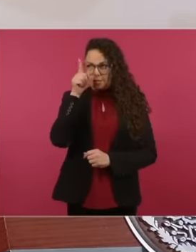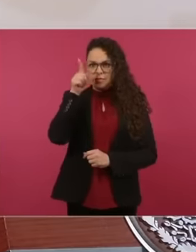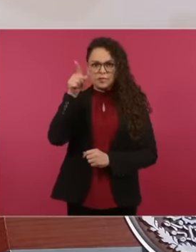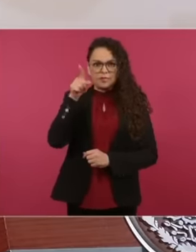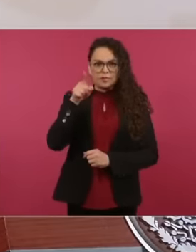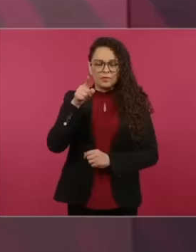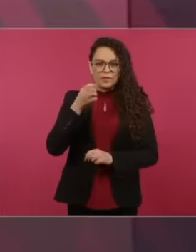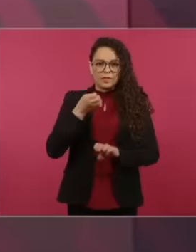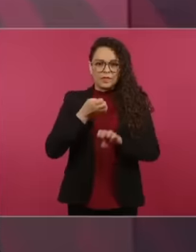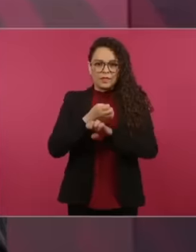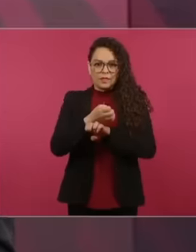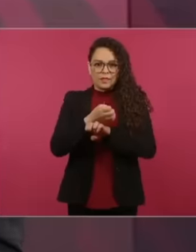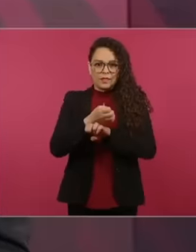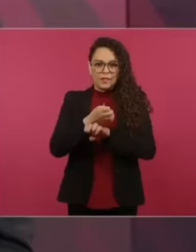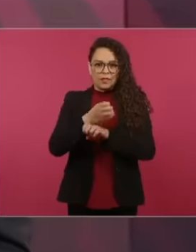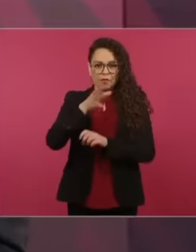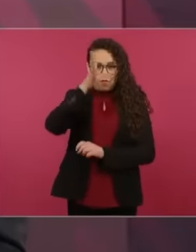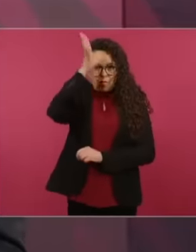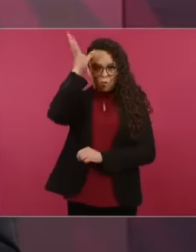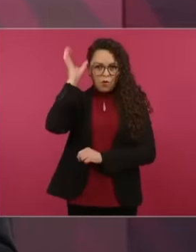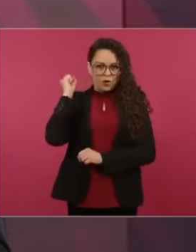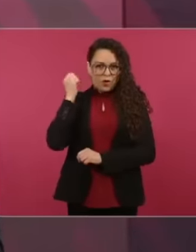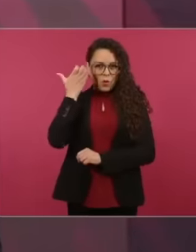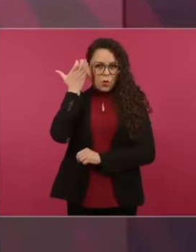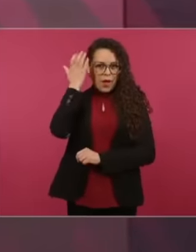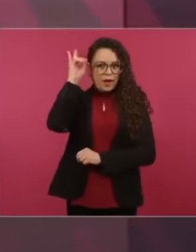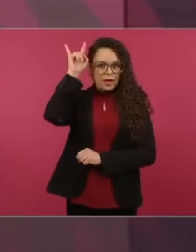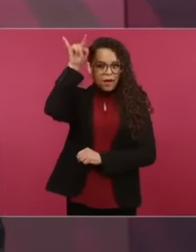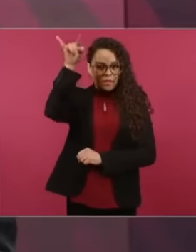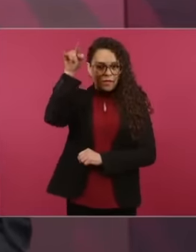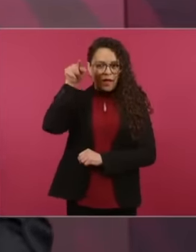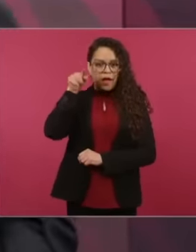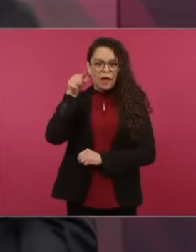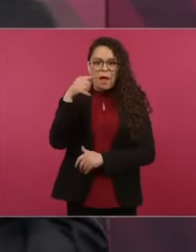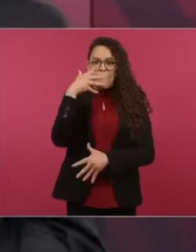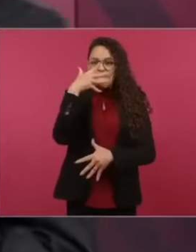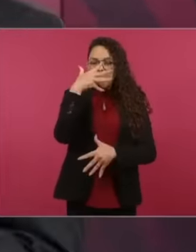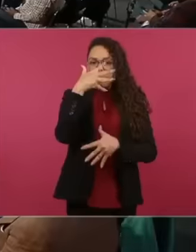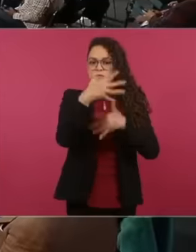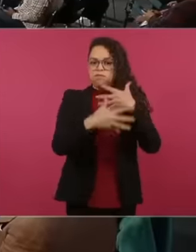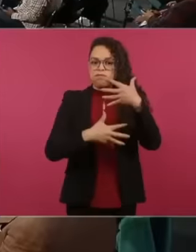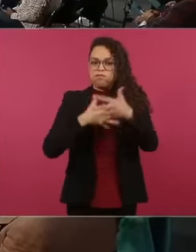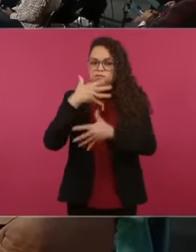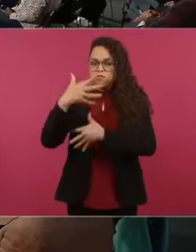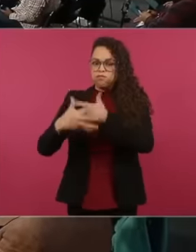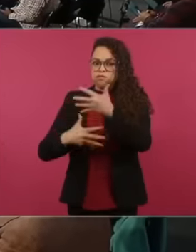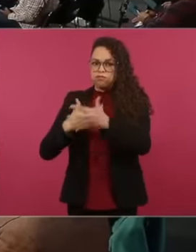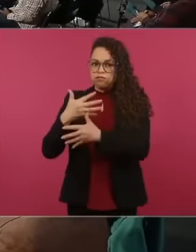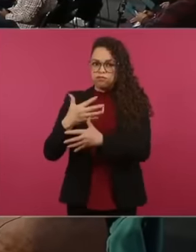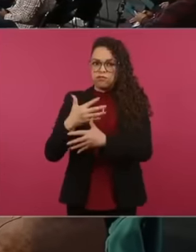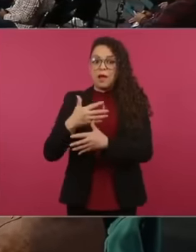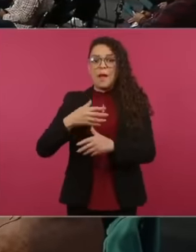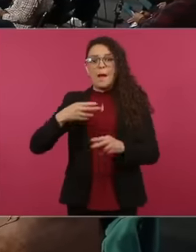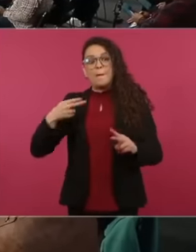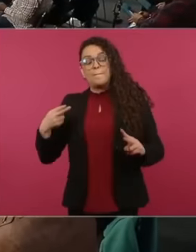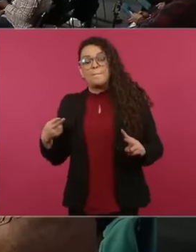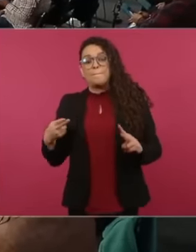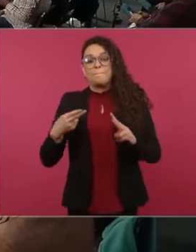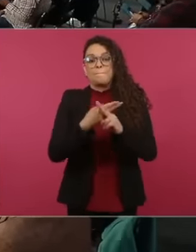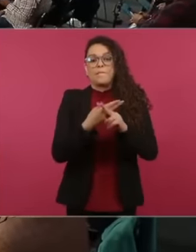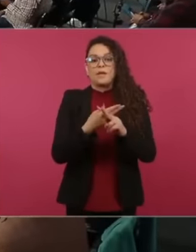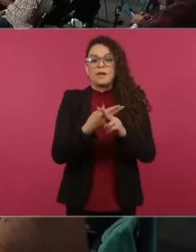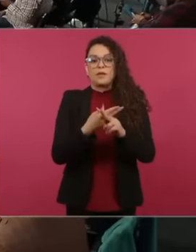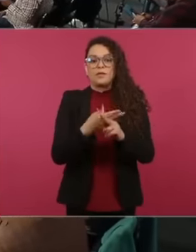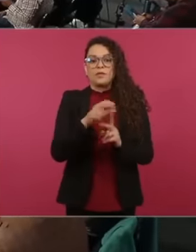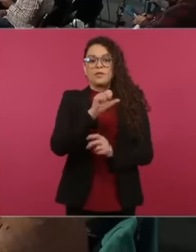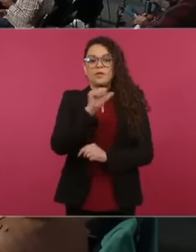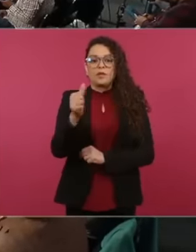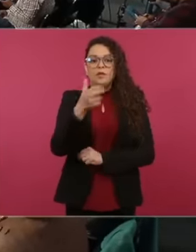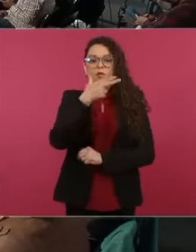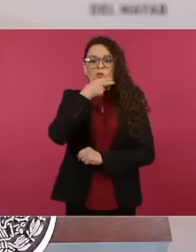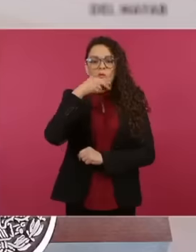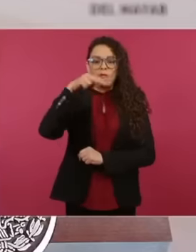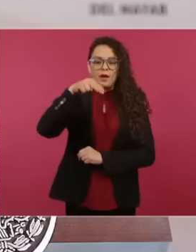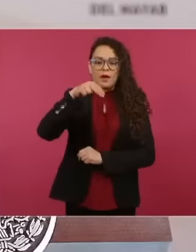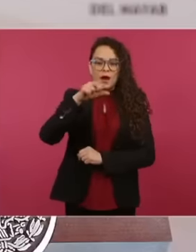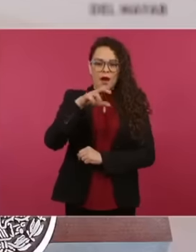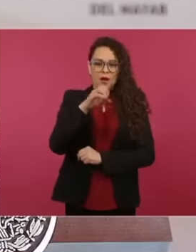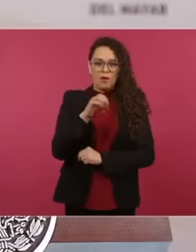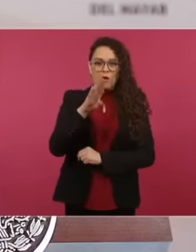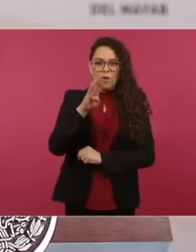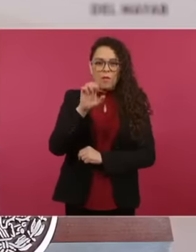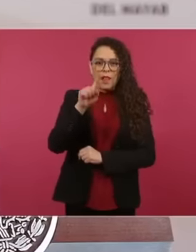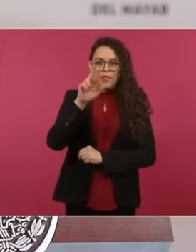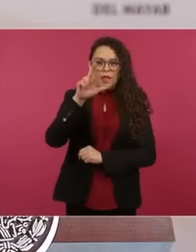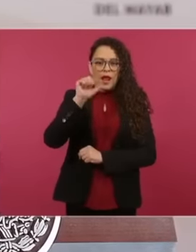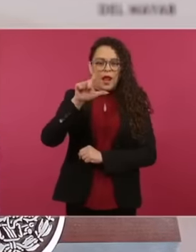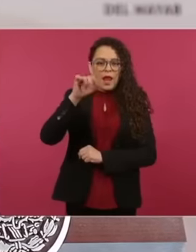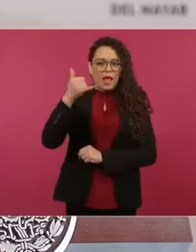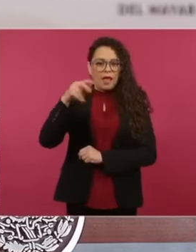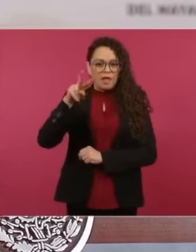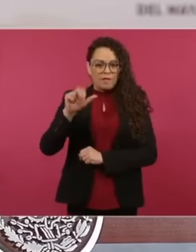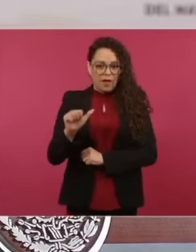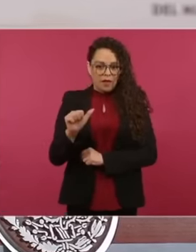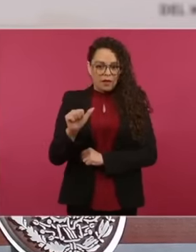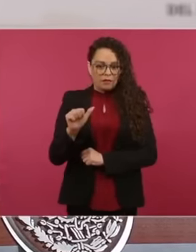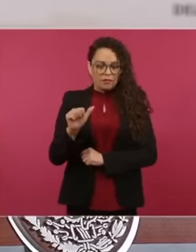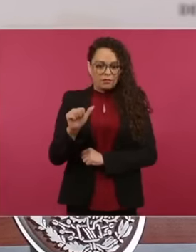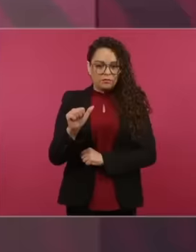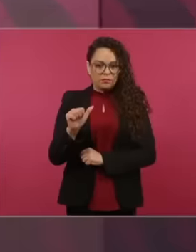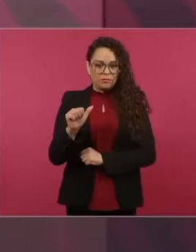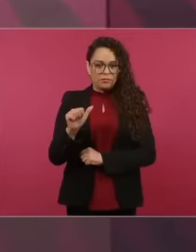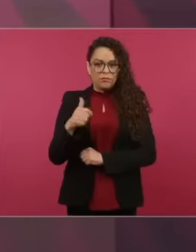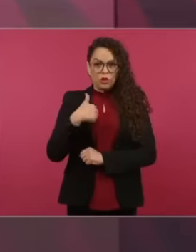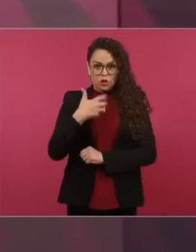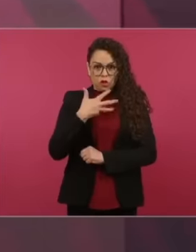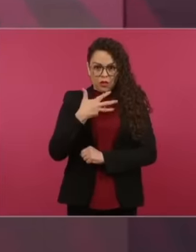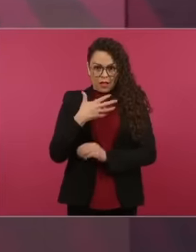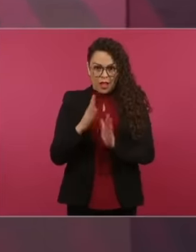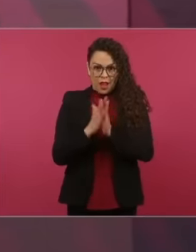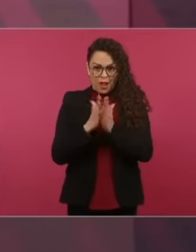and they assassinate Beltrán Leiva and others and the United States ambassador declares I have it in the book